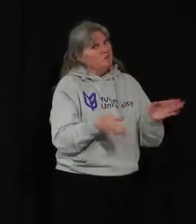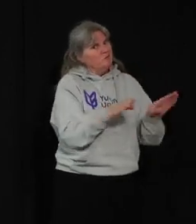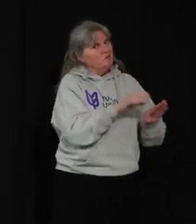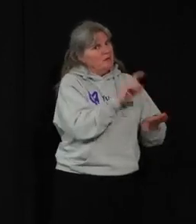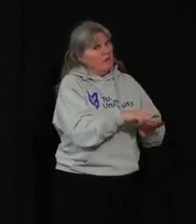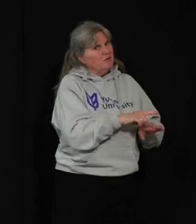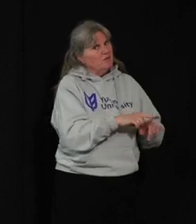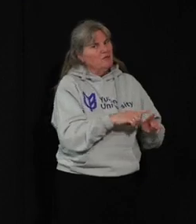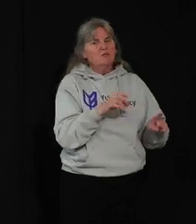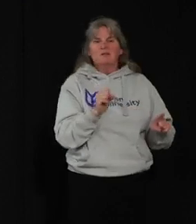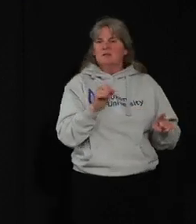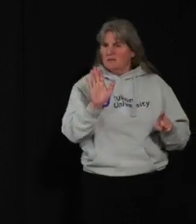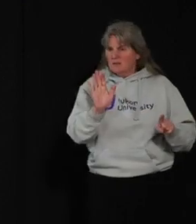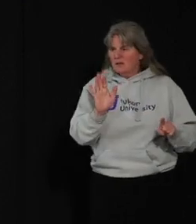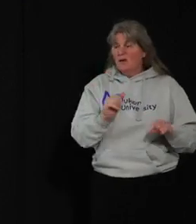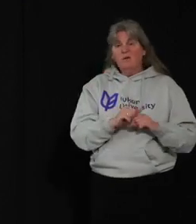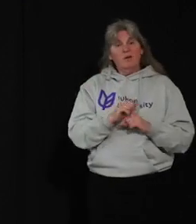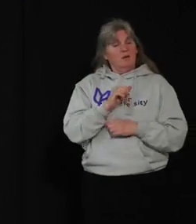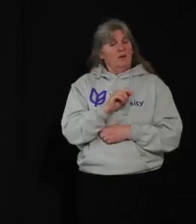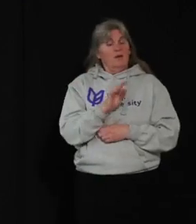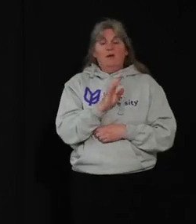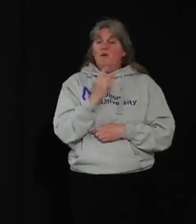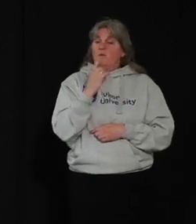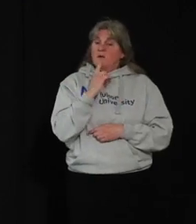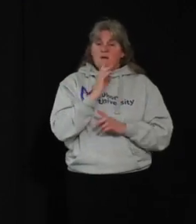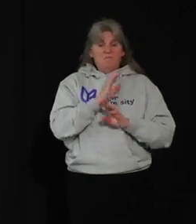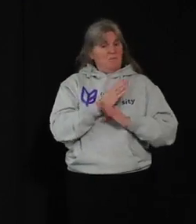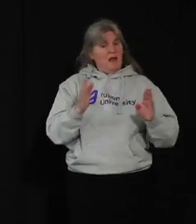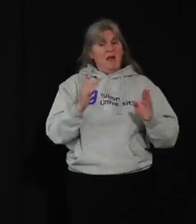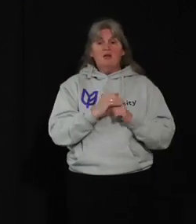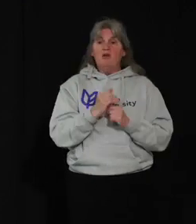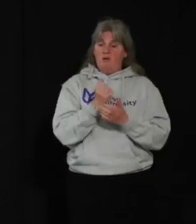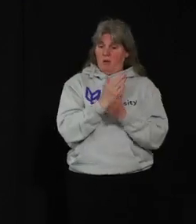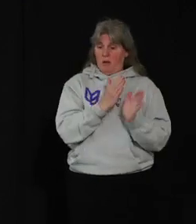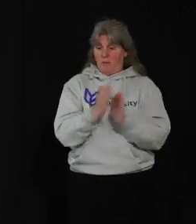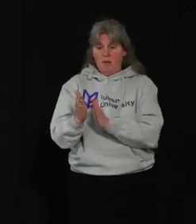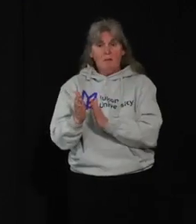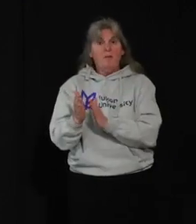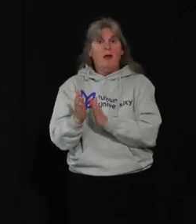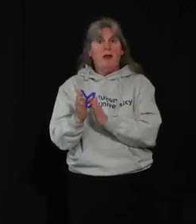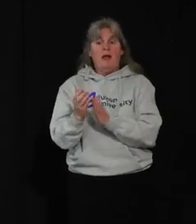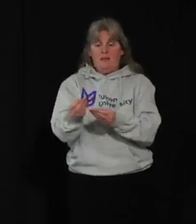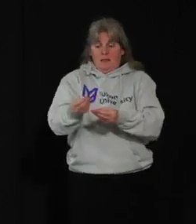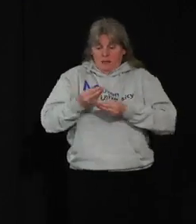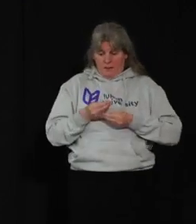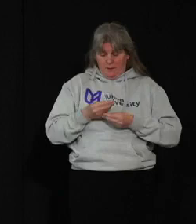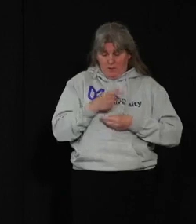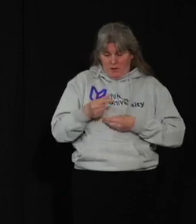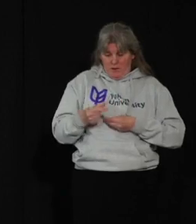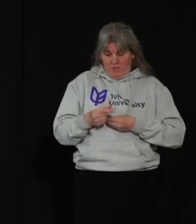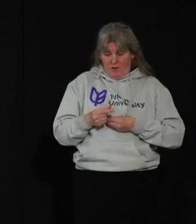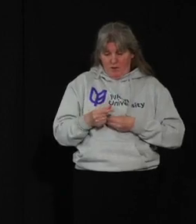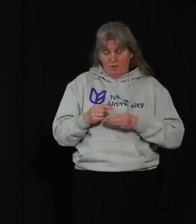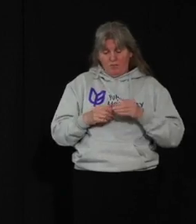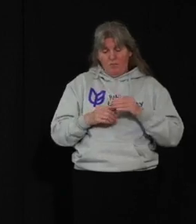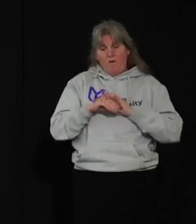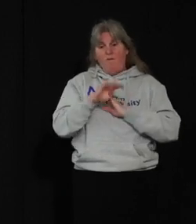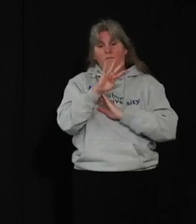We have the opportunity within a really quick turnaround of 48 hours being able to work with -- within these parameters that we